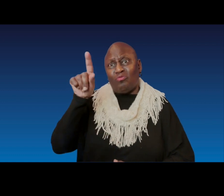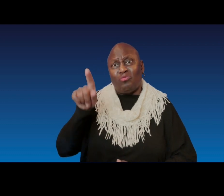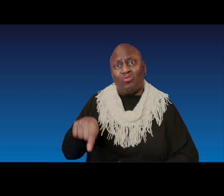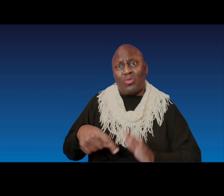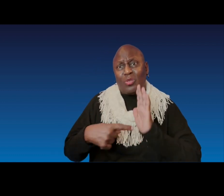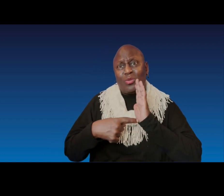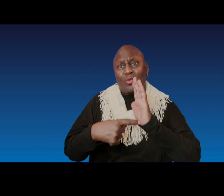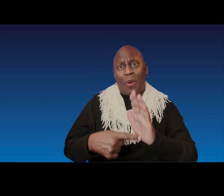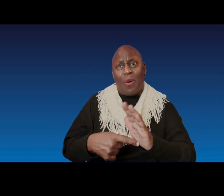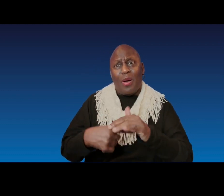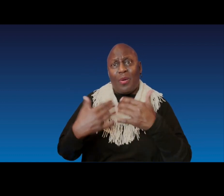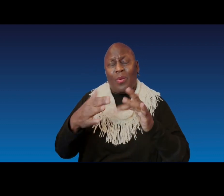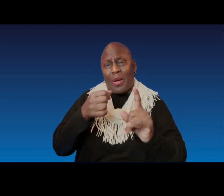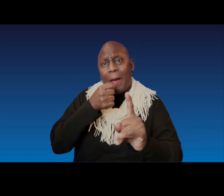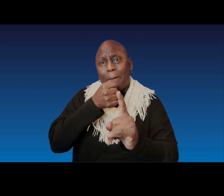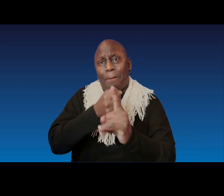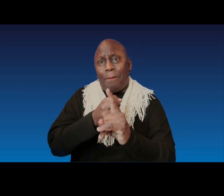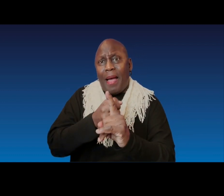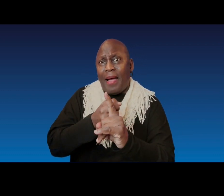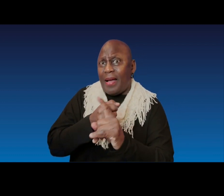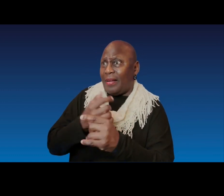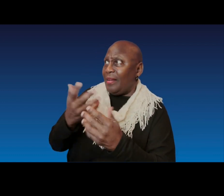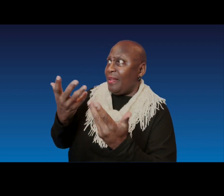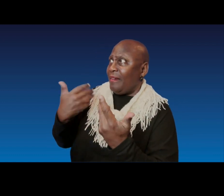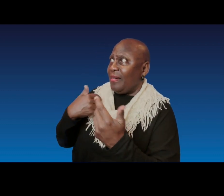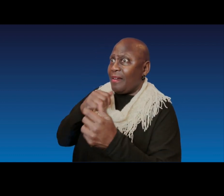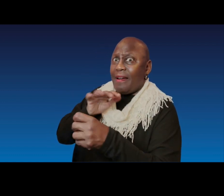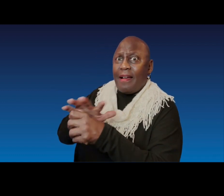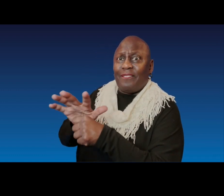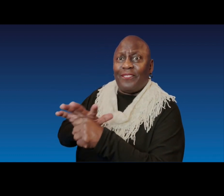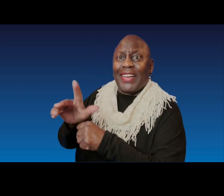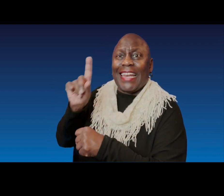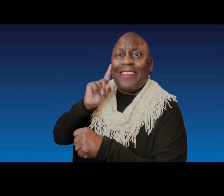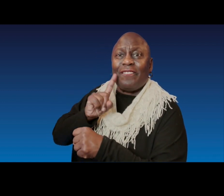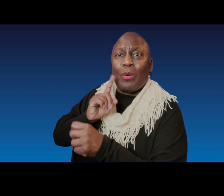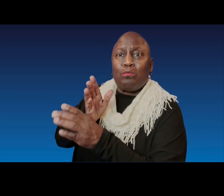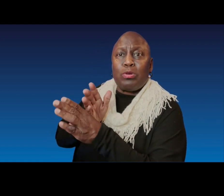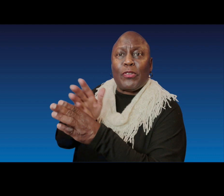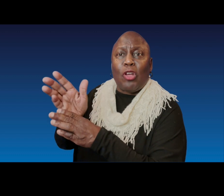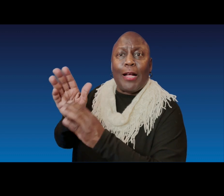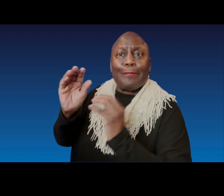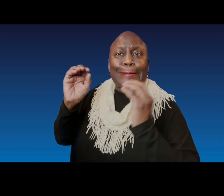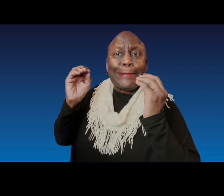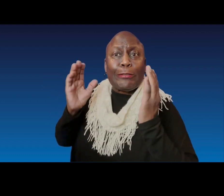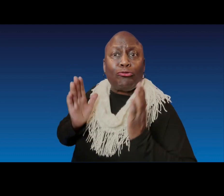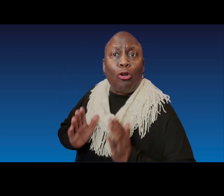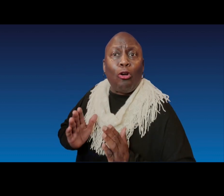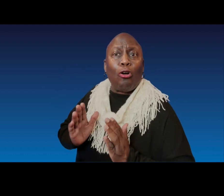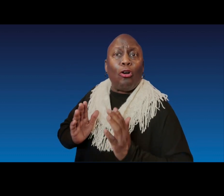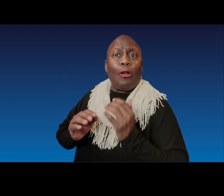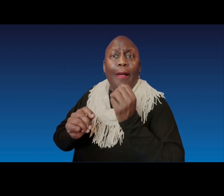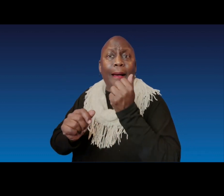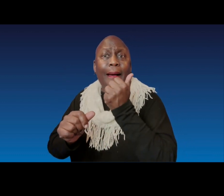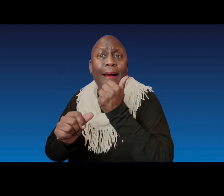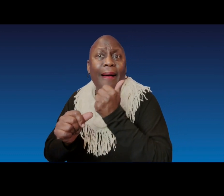These data show the impact of not having enough deaf professional teachers, teacher aides